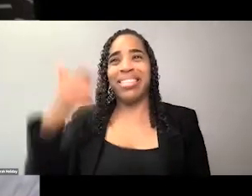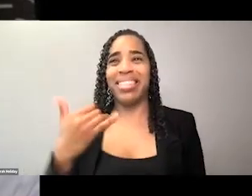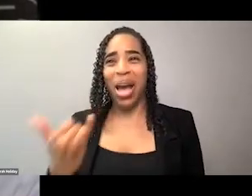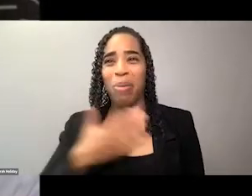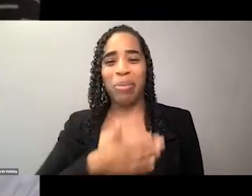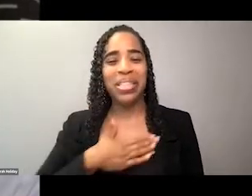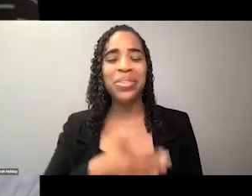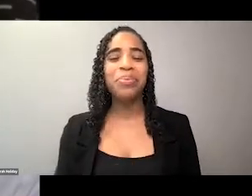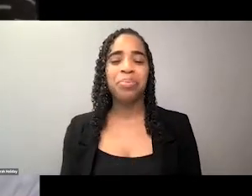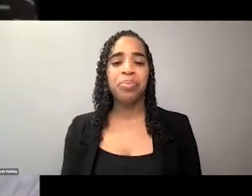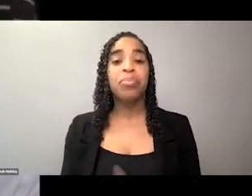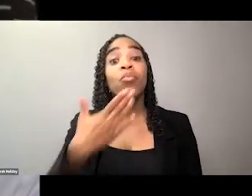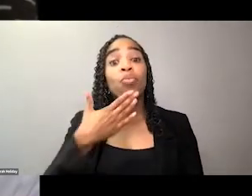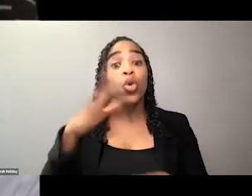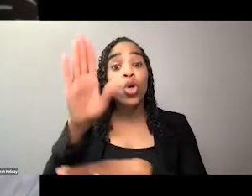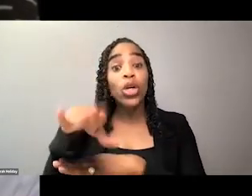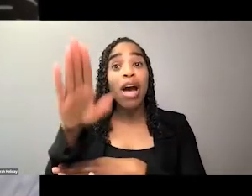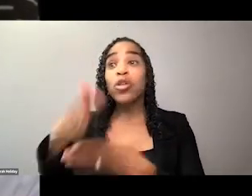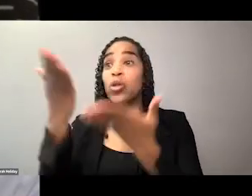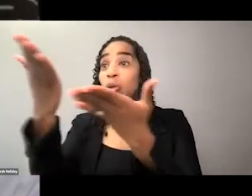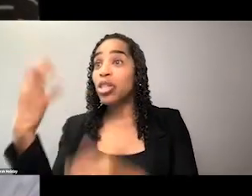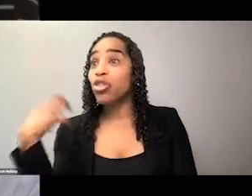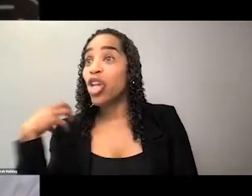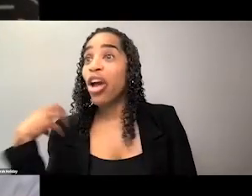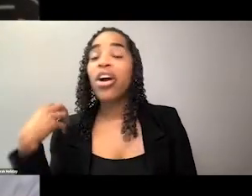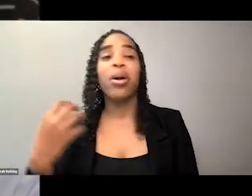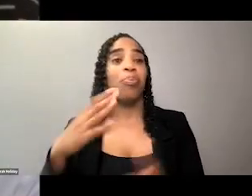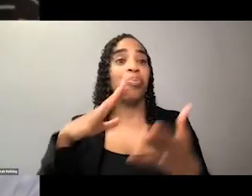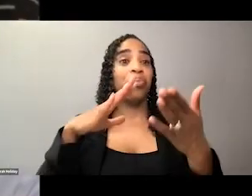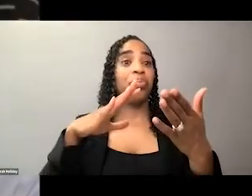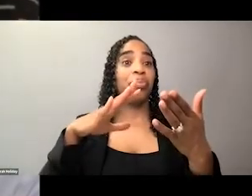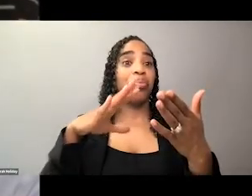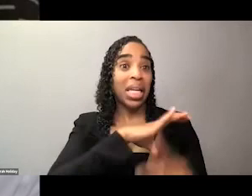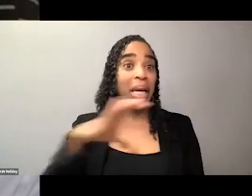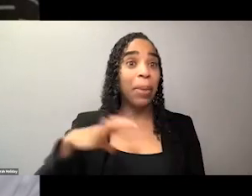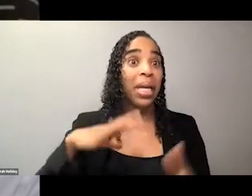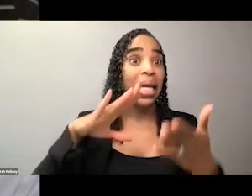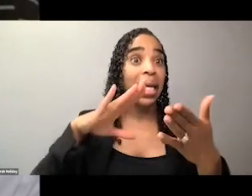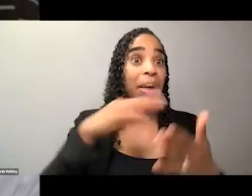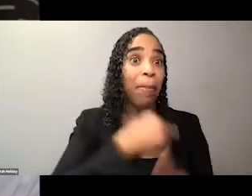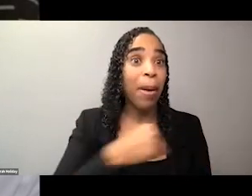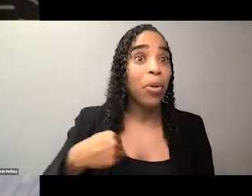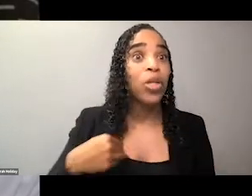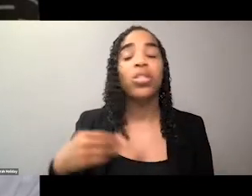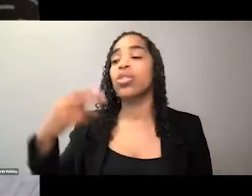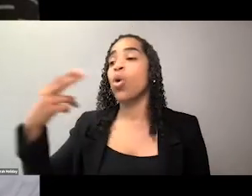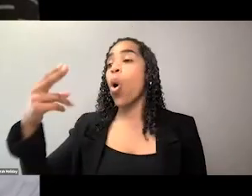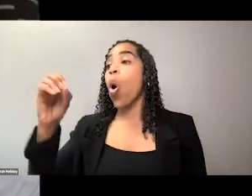Good. Good afternoon. Now, Chair & committee members. And Member Holden for bringing the bill forward.